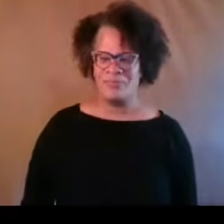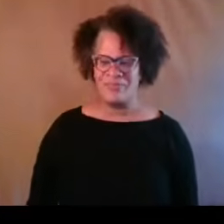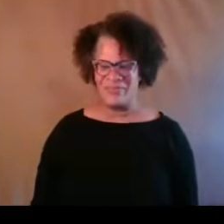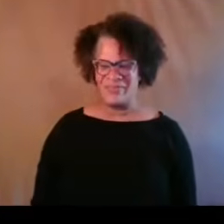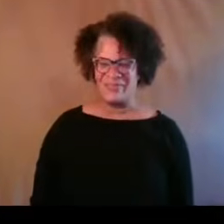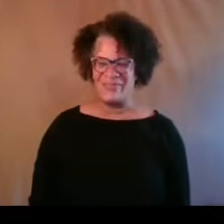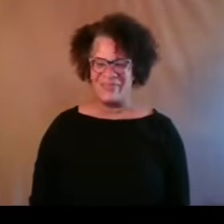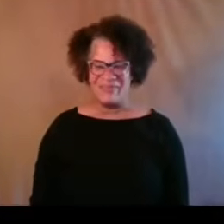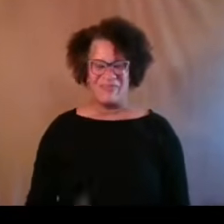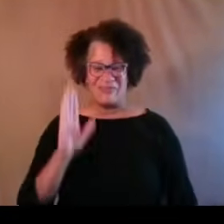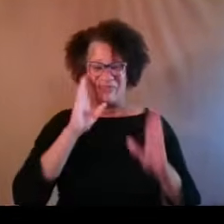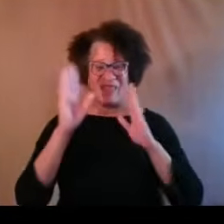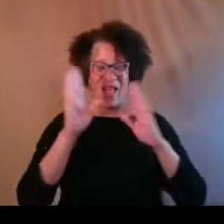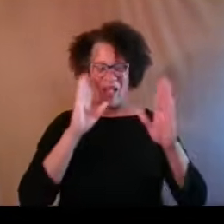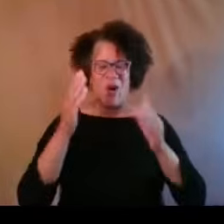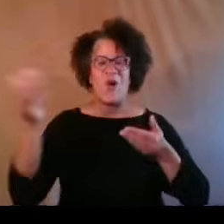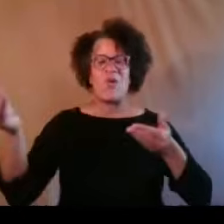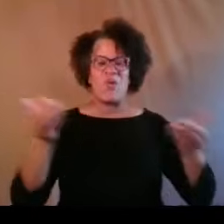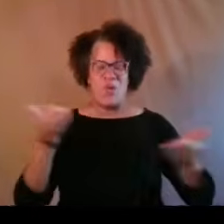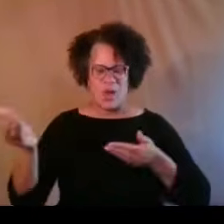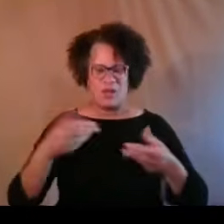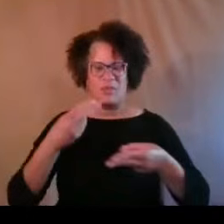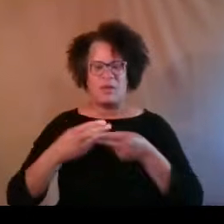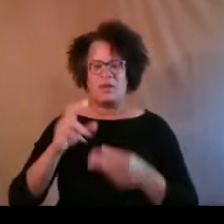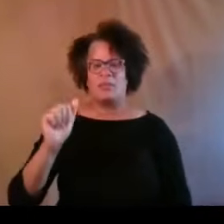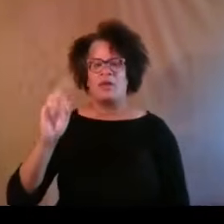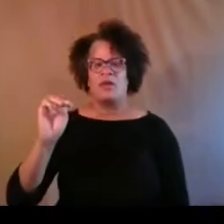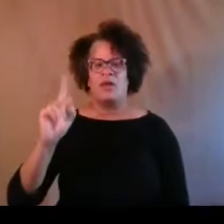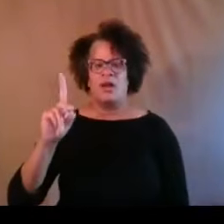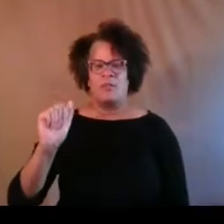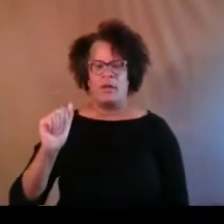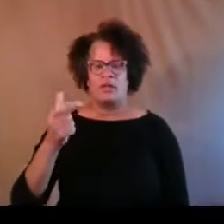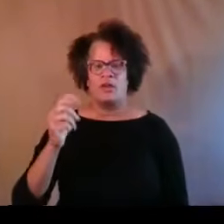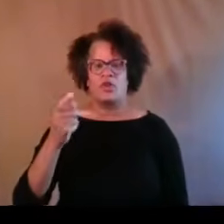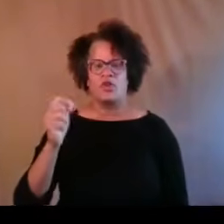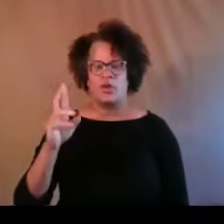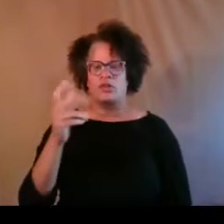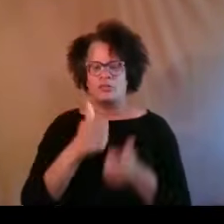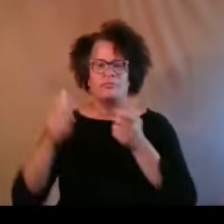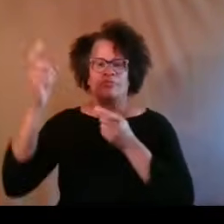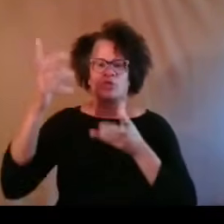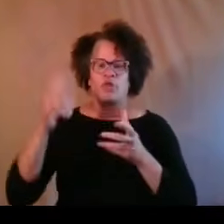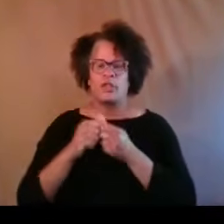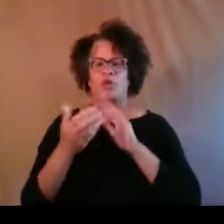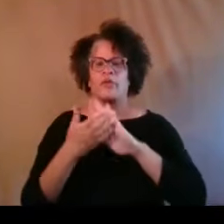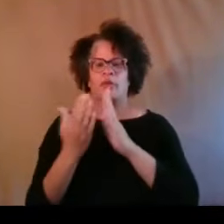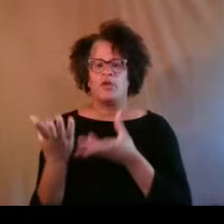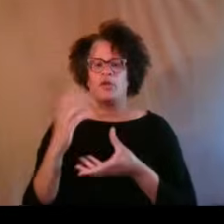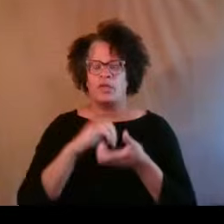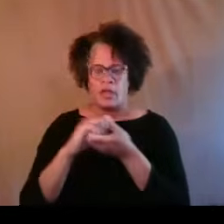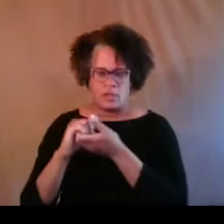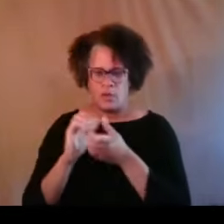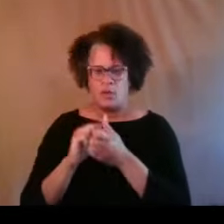Hello and welcome. My name is Amanda Granger. I'm the Director of Community Engagement at The WNET Group,